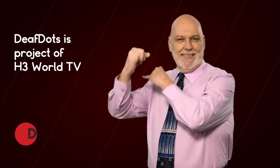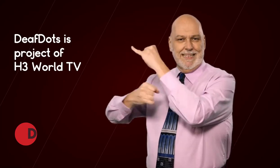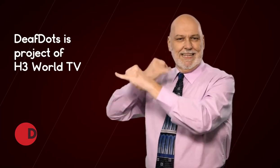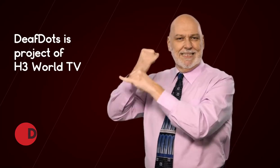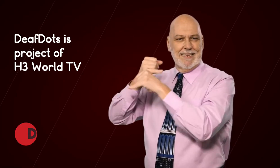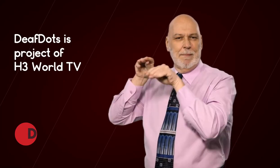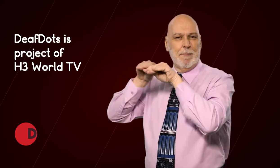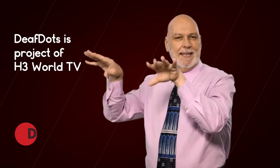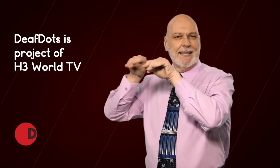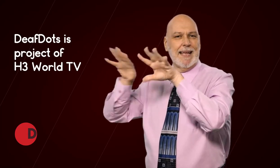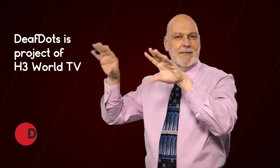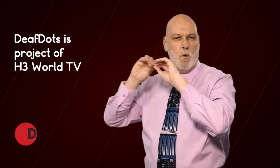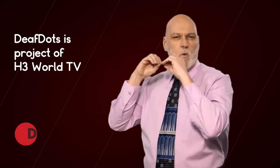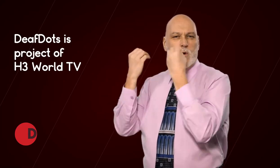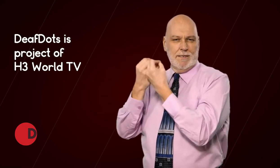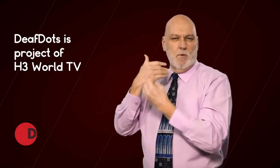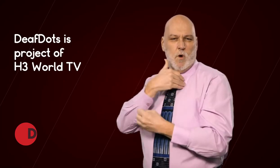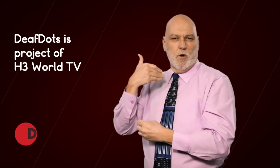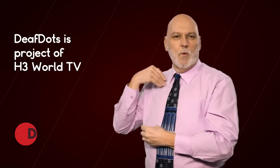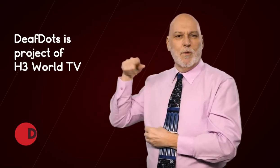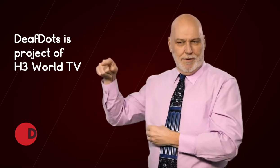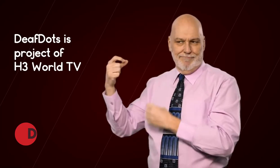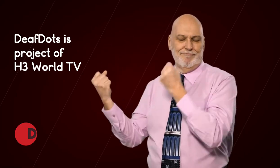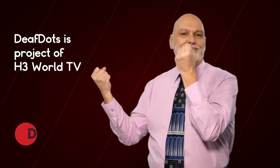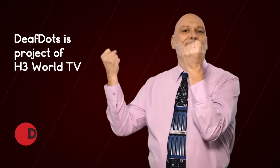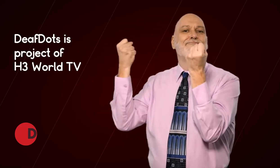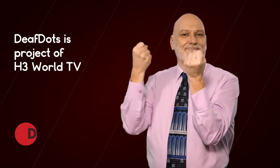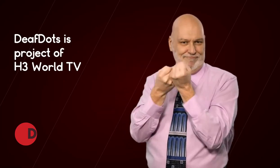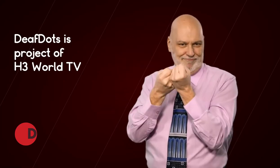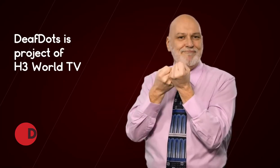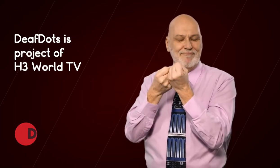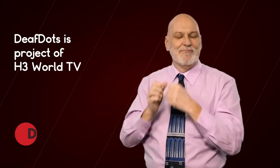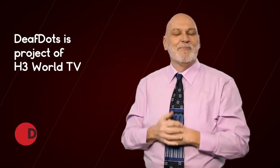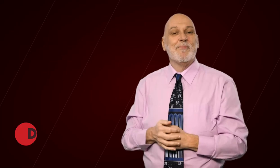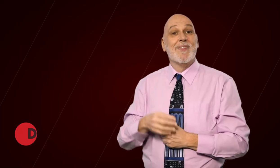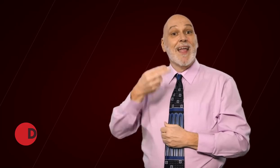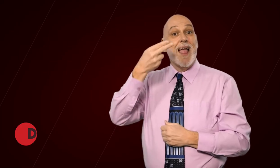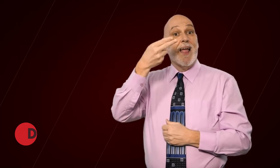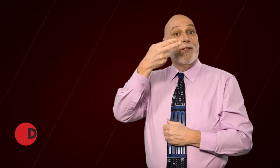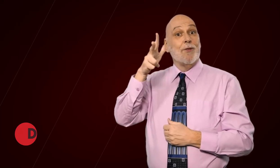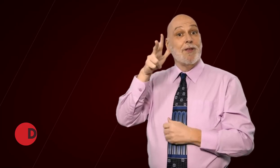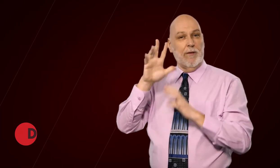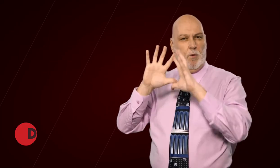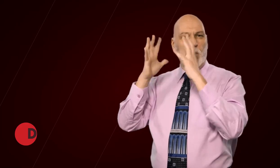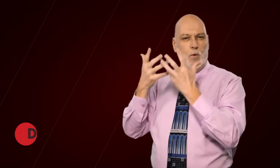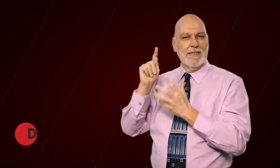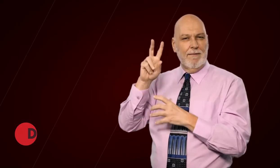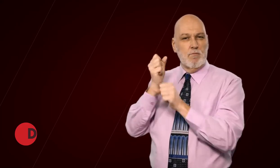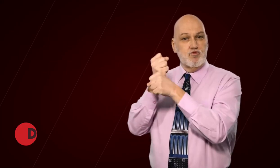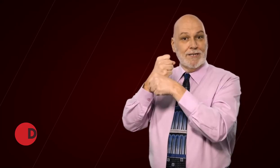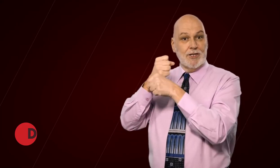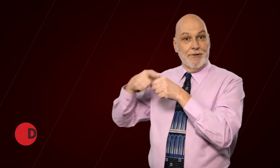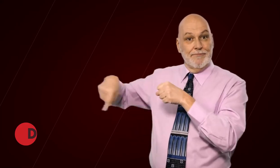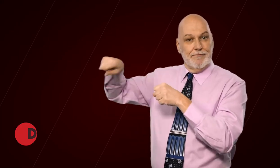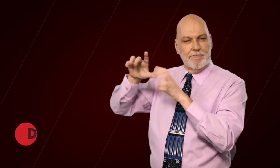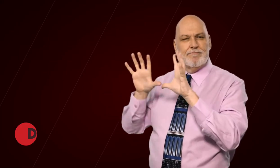an international media organization in Toronto.